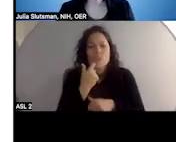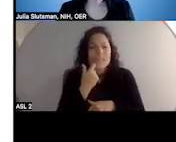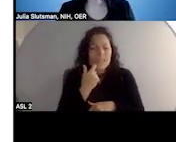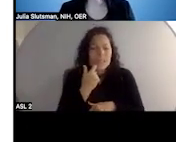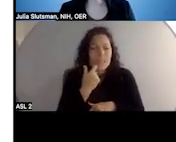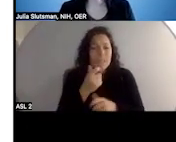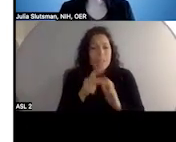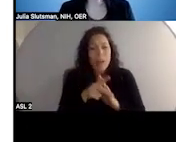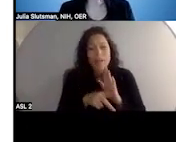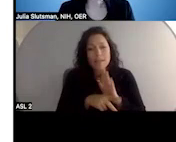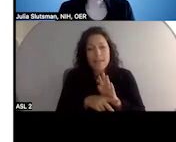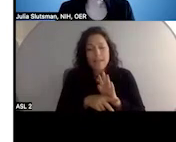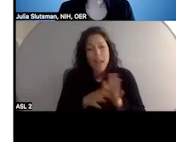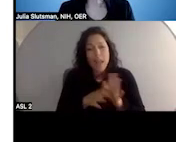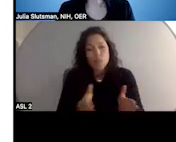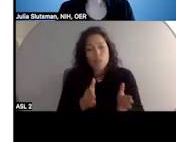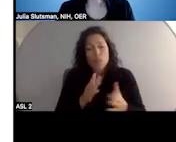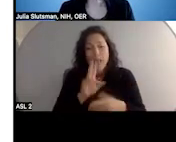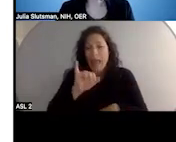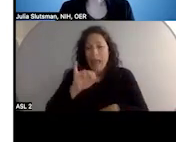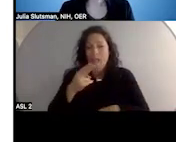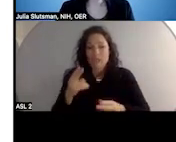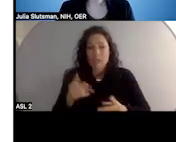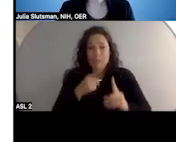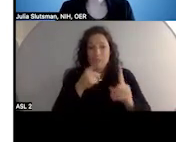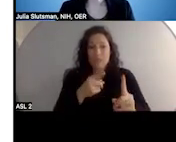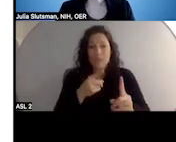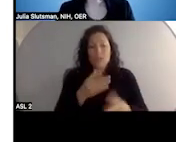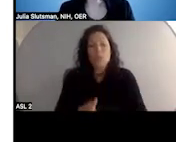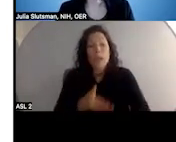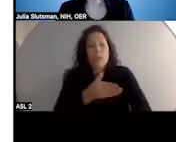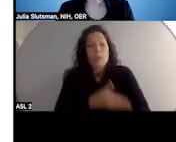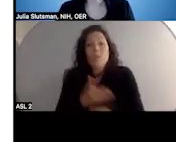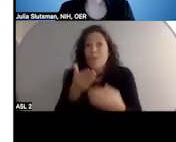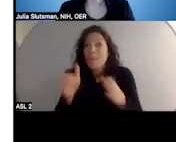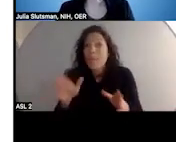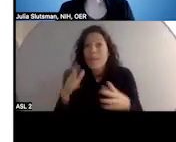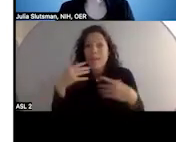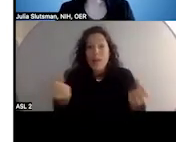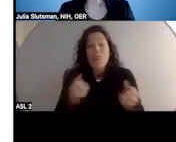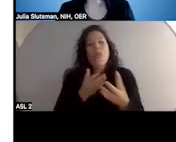the NIH mission to improve public health through research and a legislative mandate